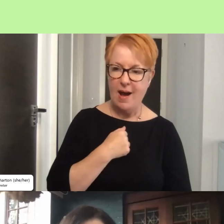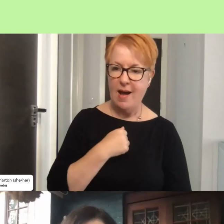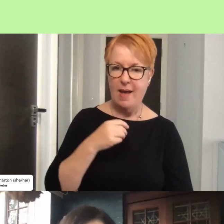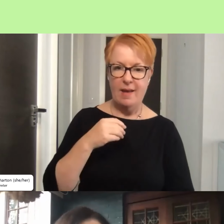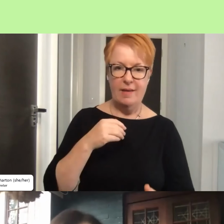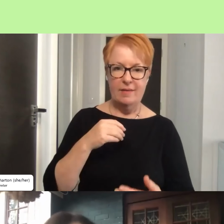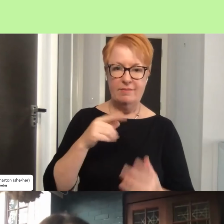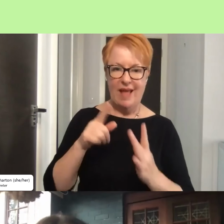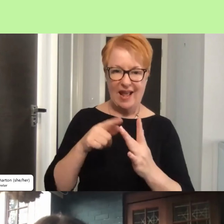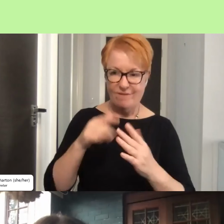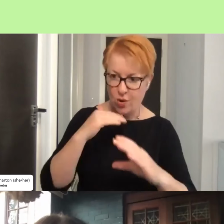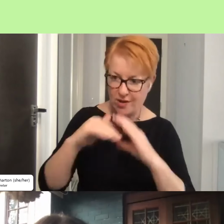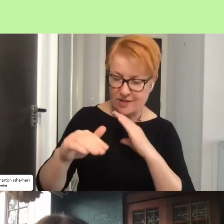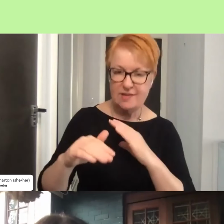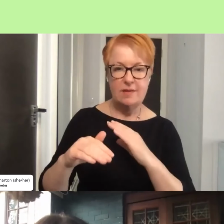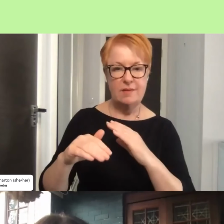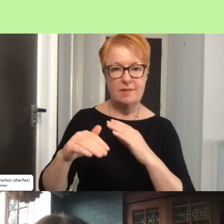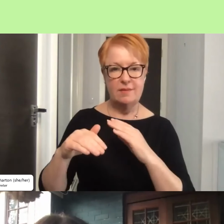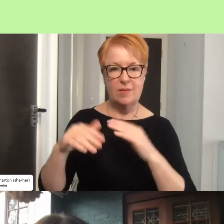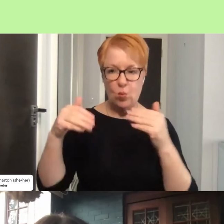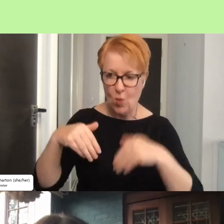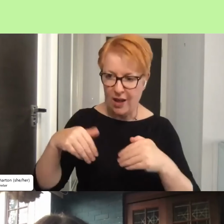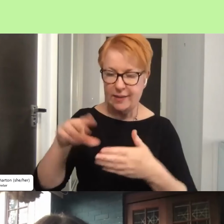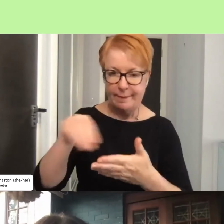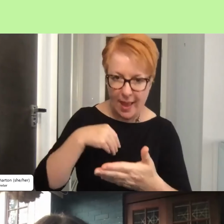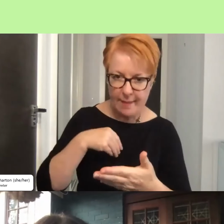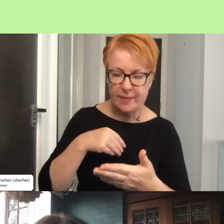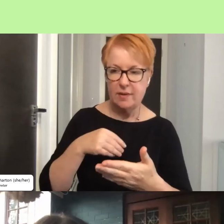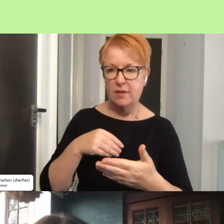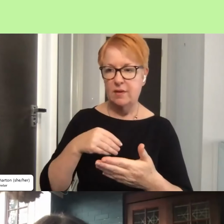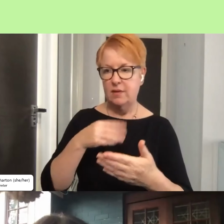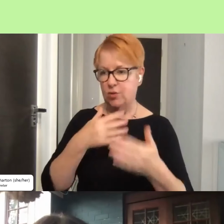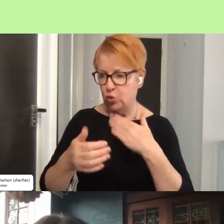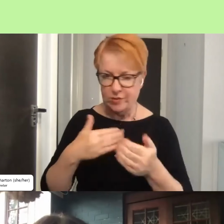know, have all this necessary numbers and documents that could be provided,